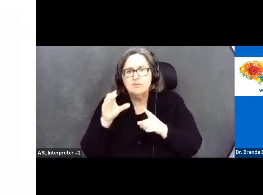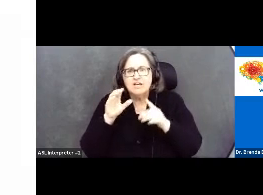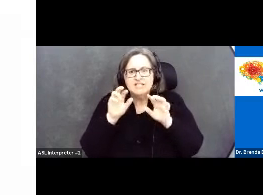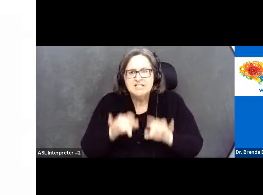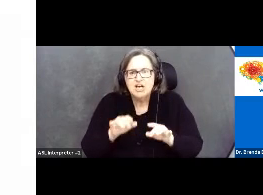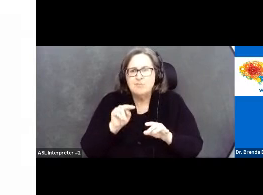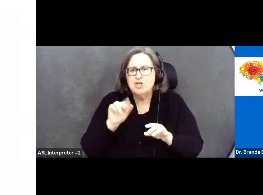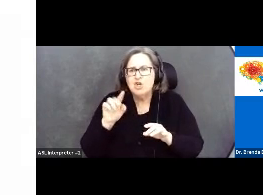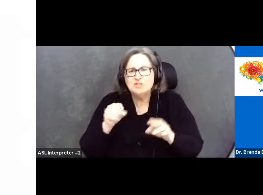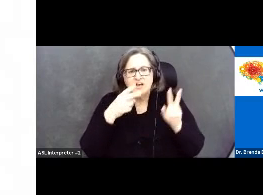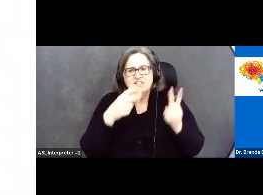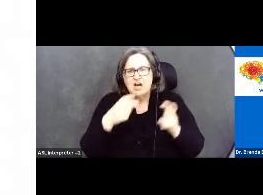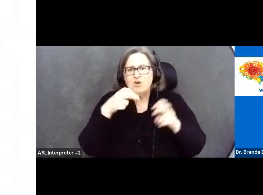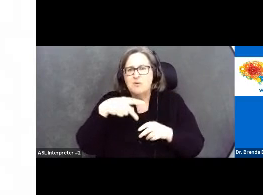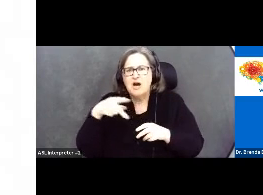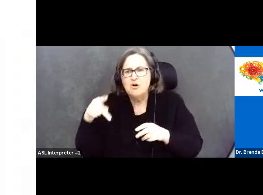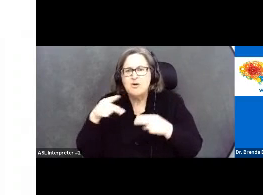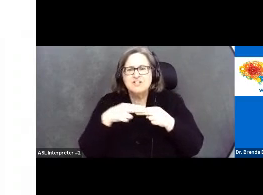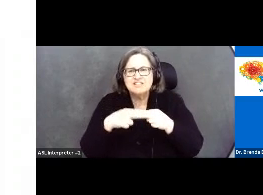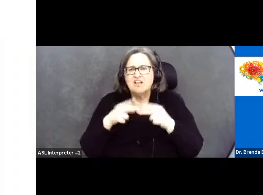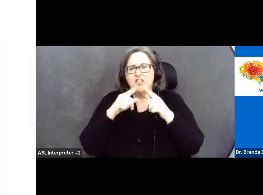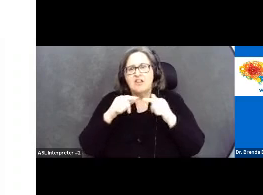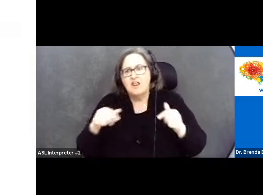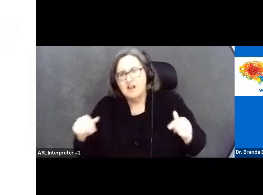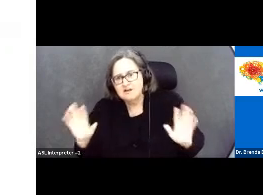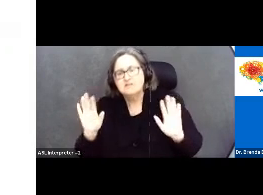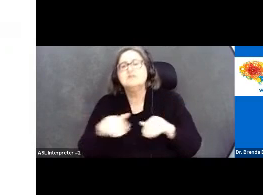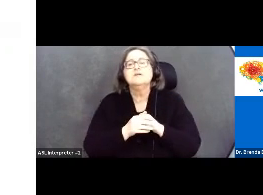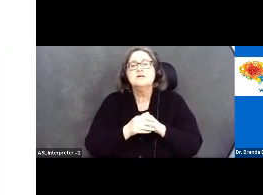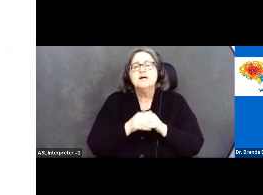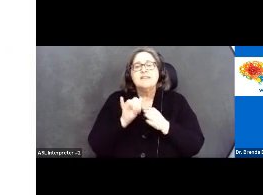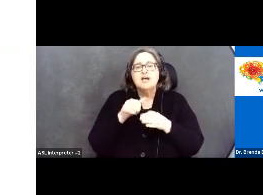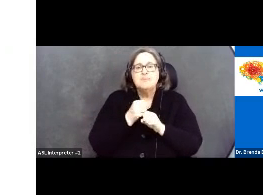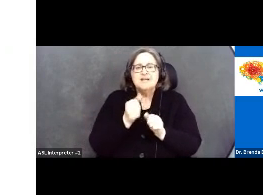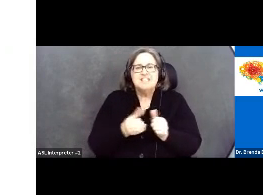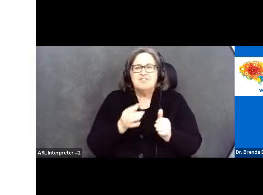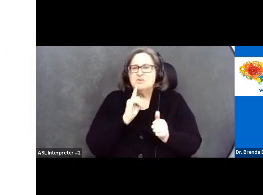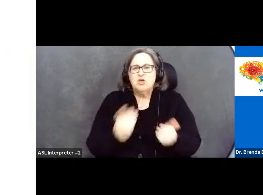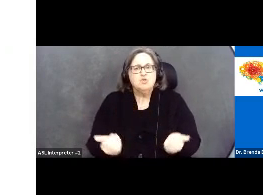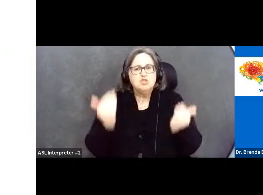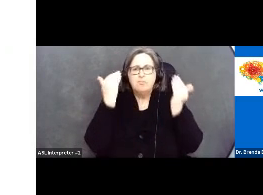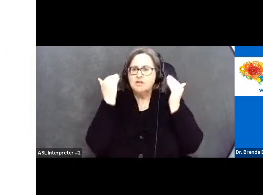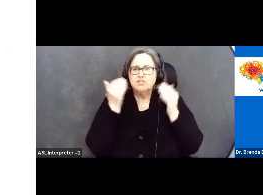PowerPoint slide handouts, on and on and on. It makes everything too much after a brain injury.